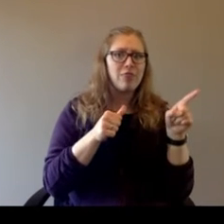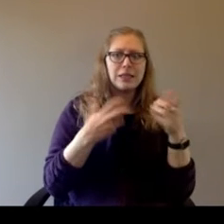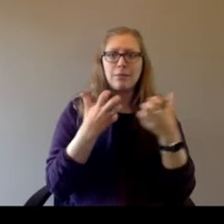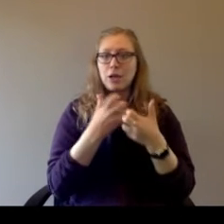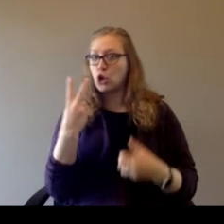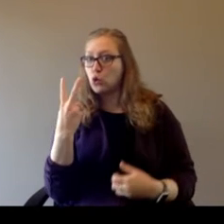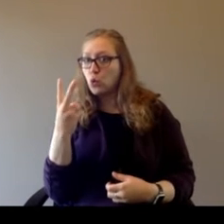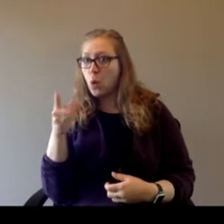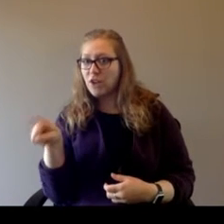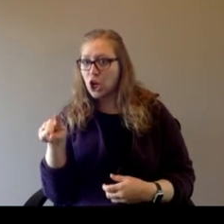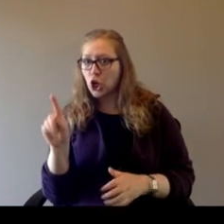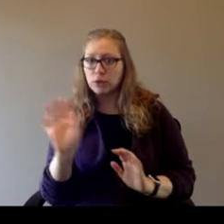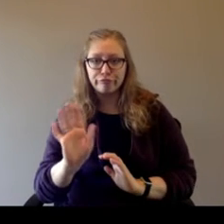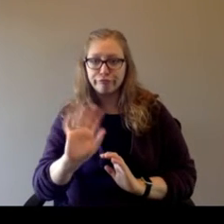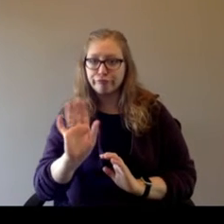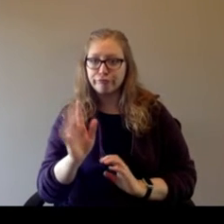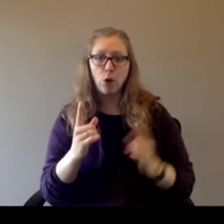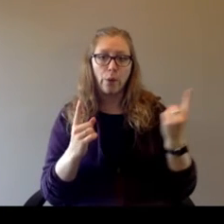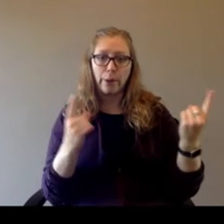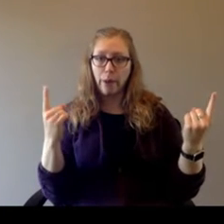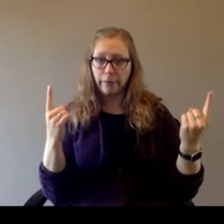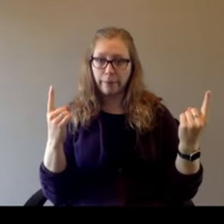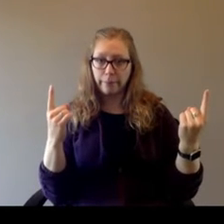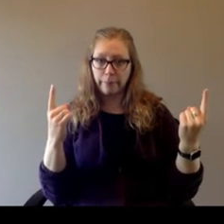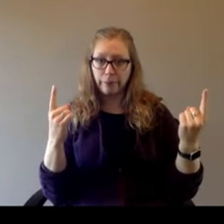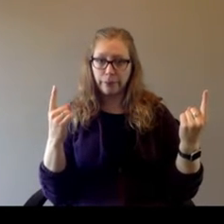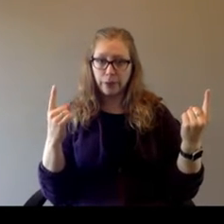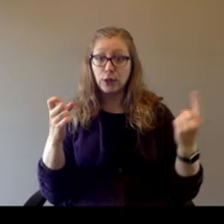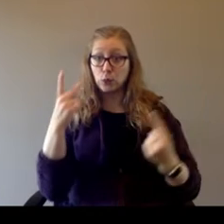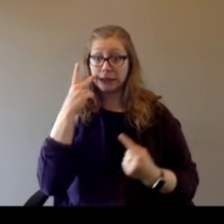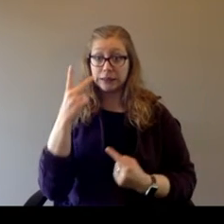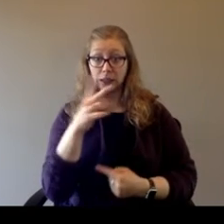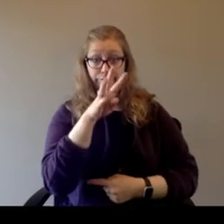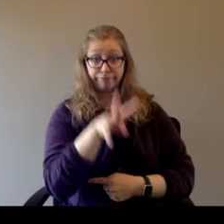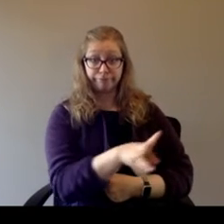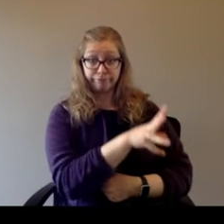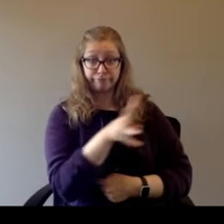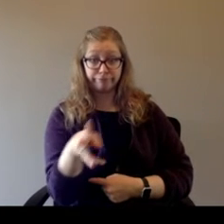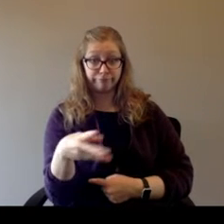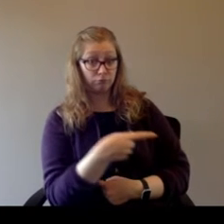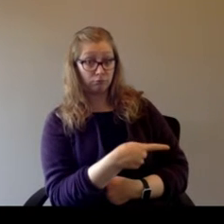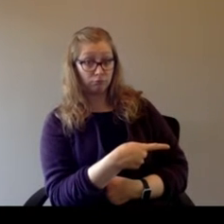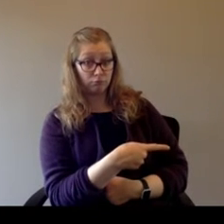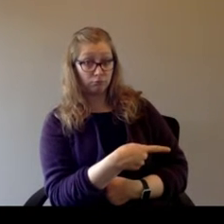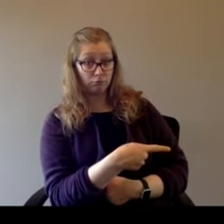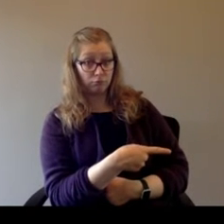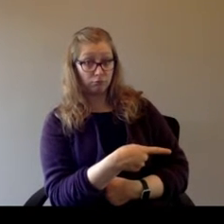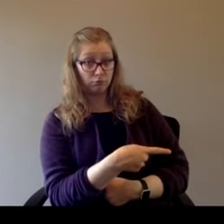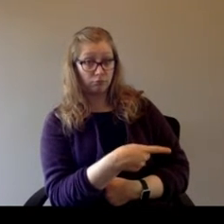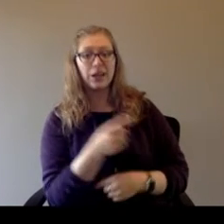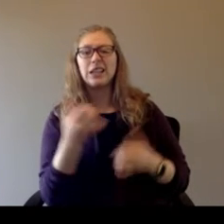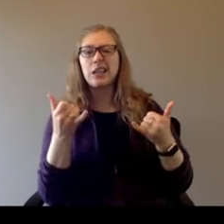Okay. So here we have a chart with two pairs of figures and we're going to focus on the triangles.